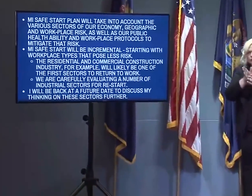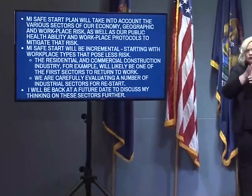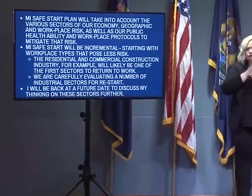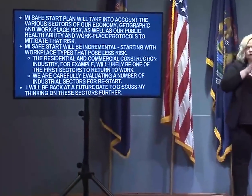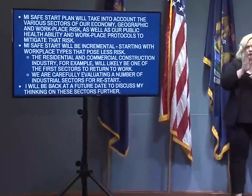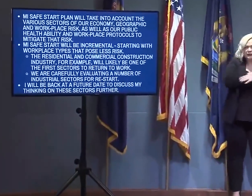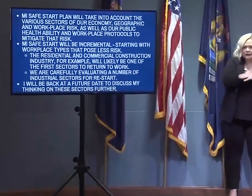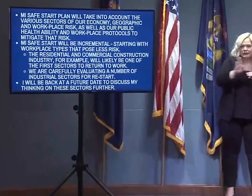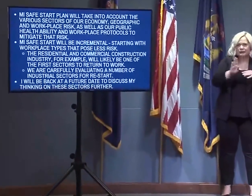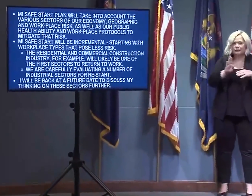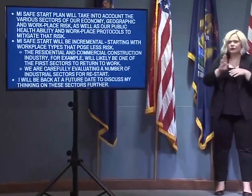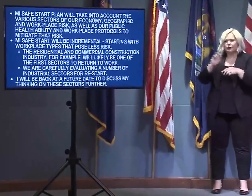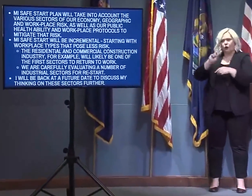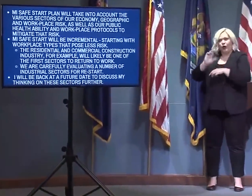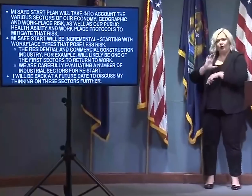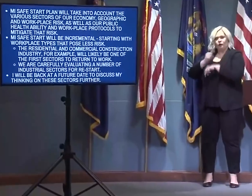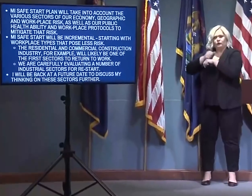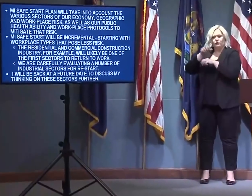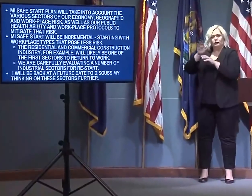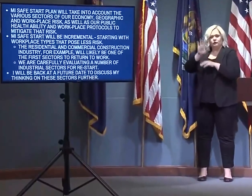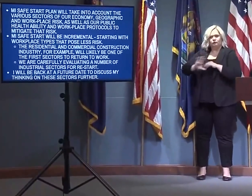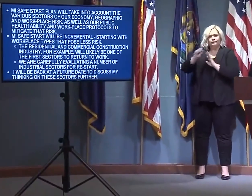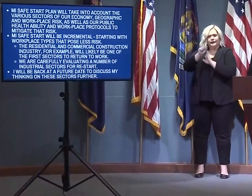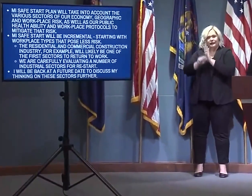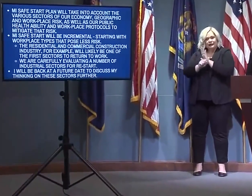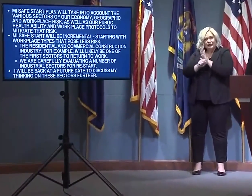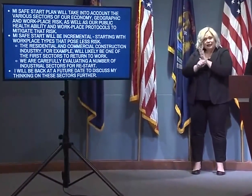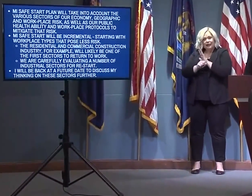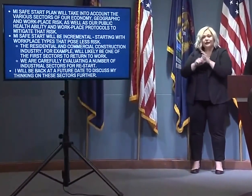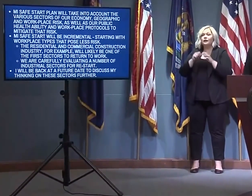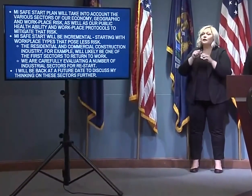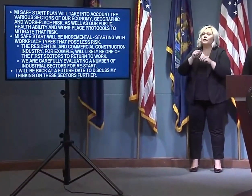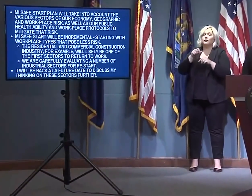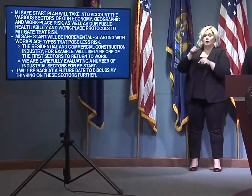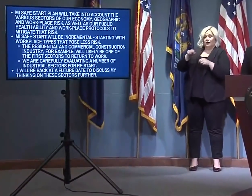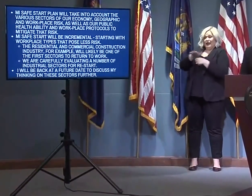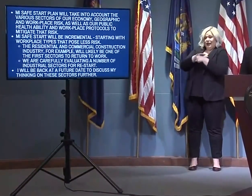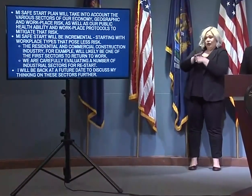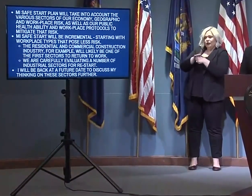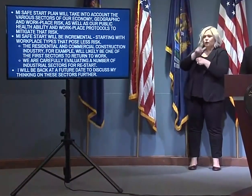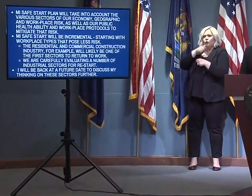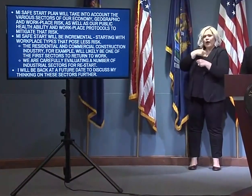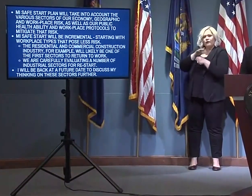INTO ACCOUNT VARIOUS SECTORS OF OUR ECONOMY,GRE GRAPHIC AND WORK